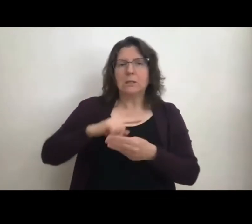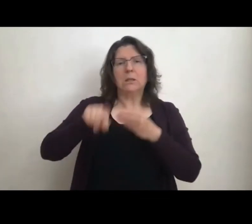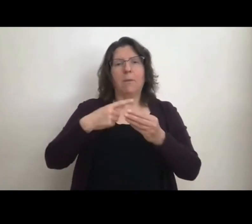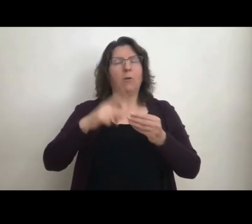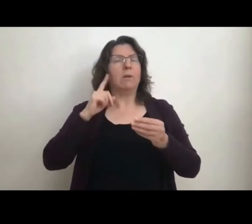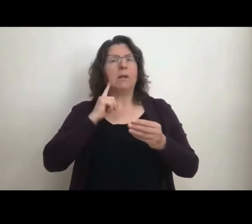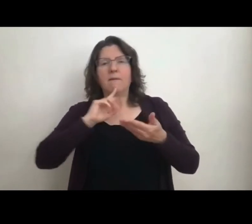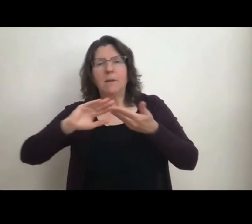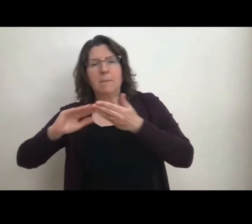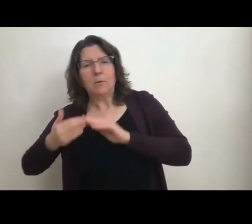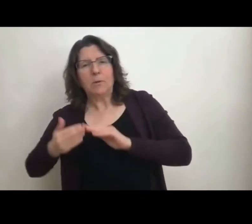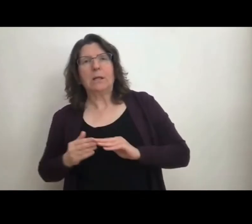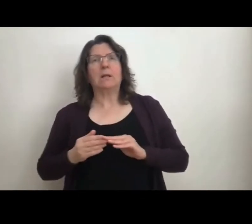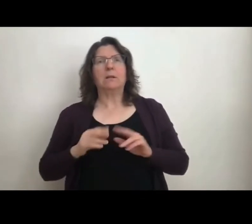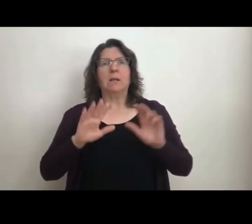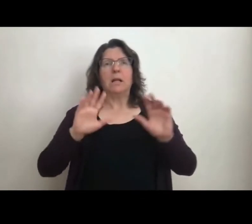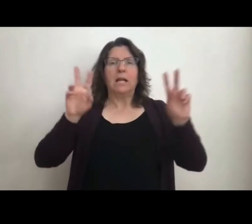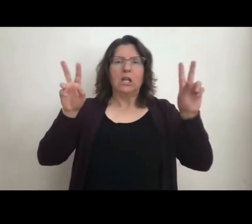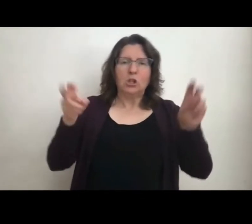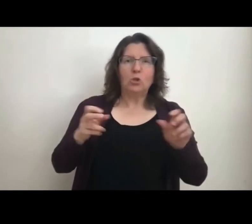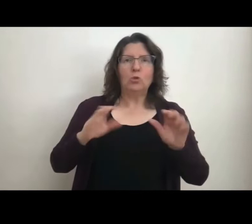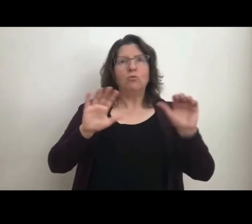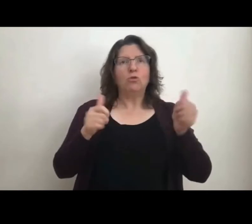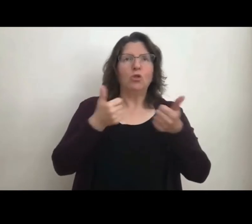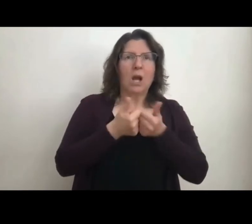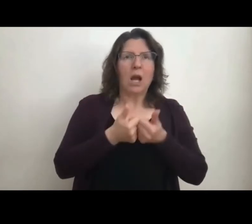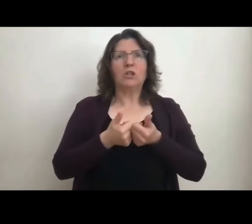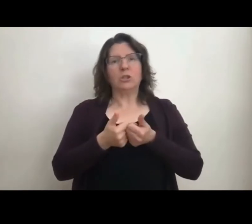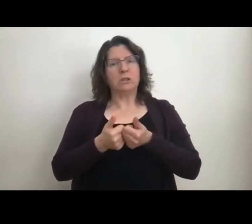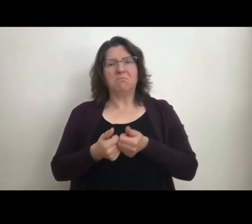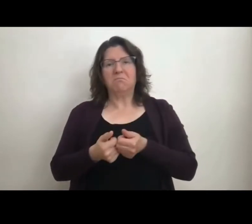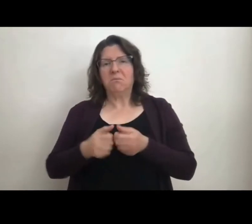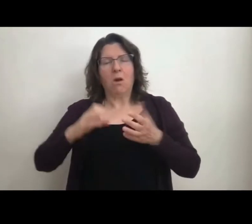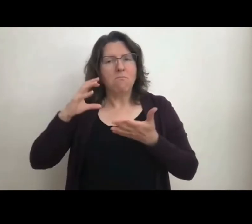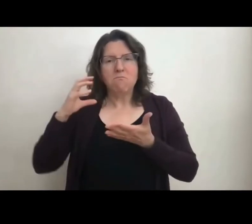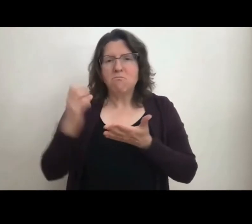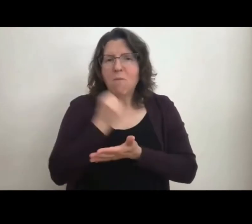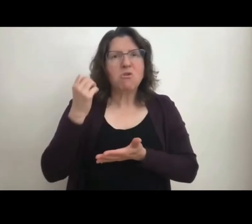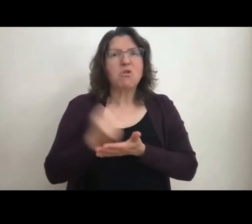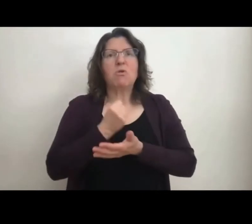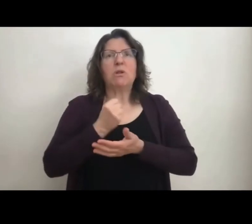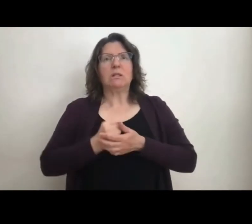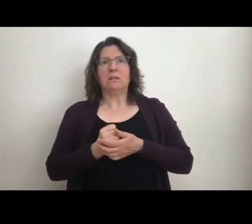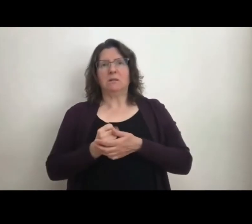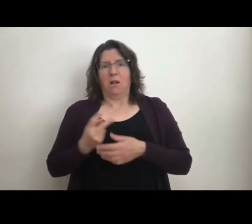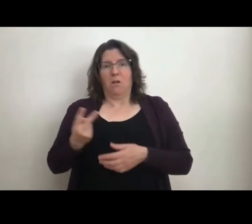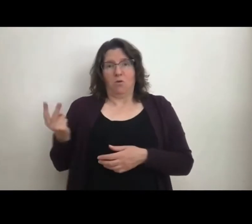We had productive discussions about the deaf communities' issues, challenges and opportunities.